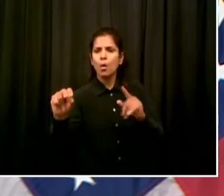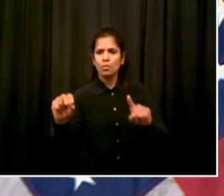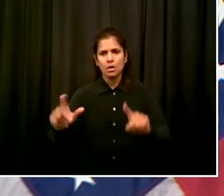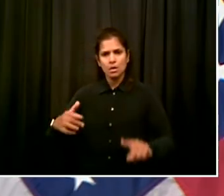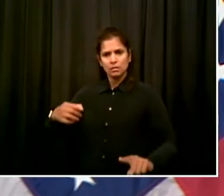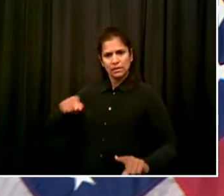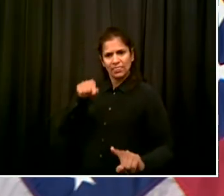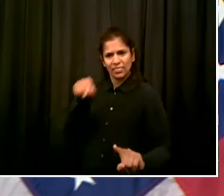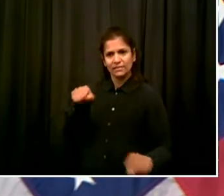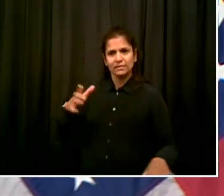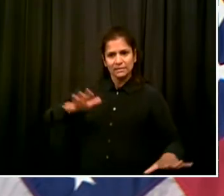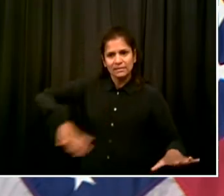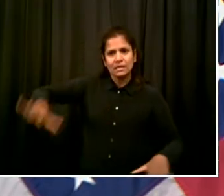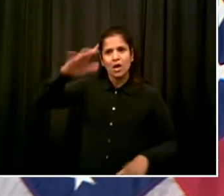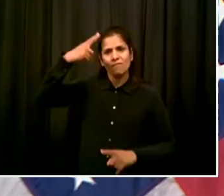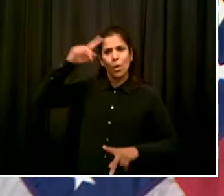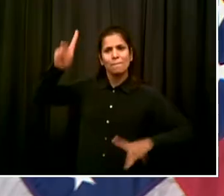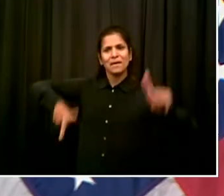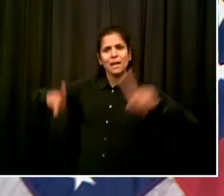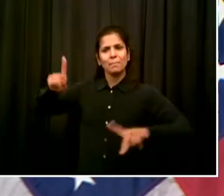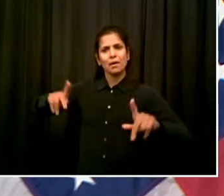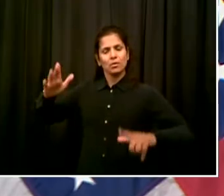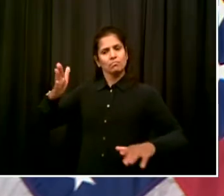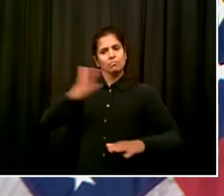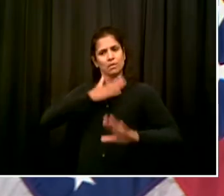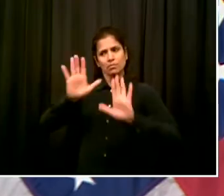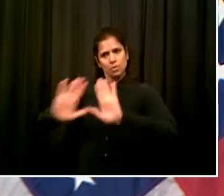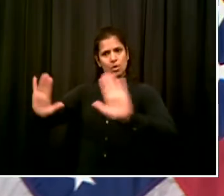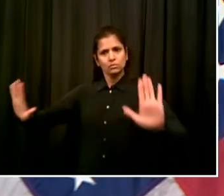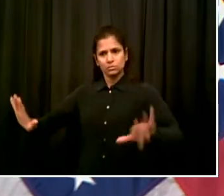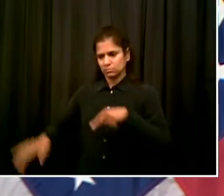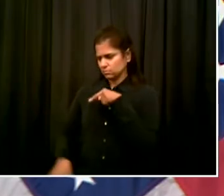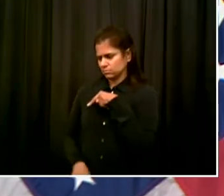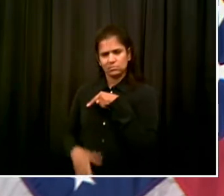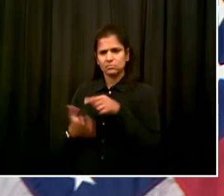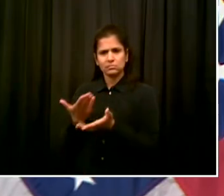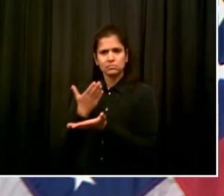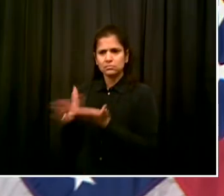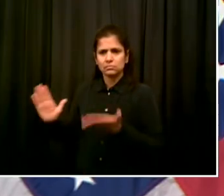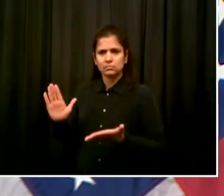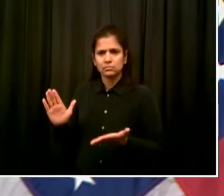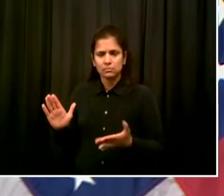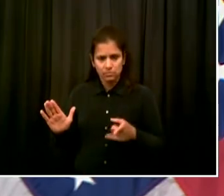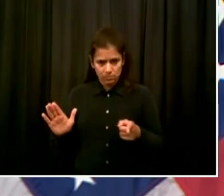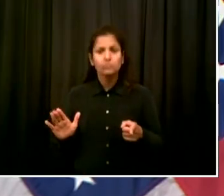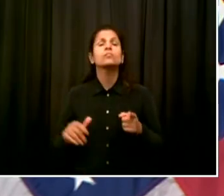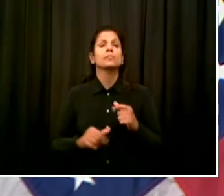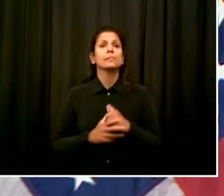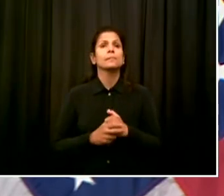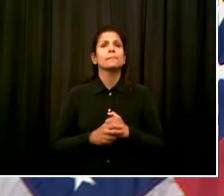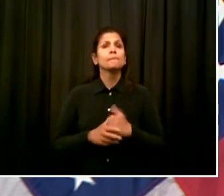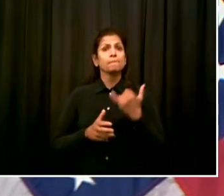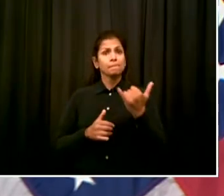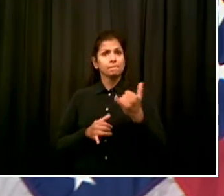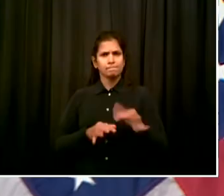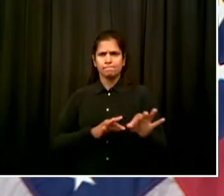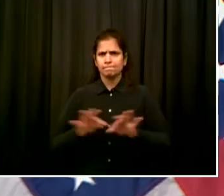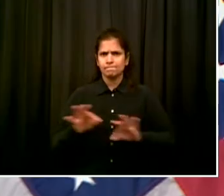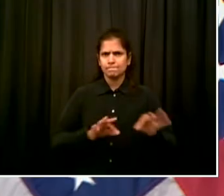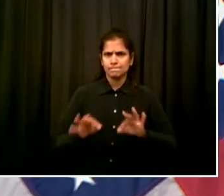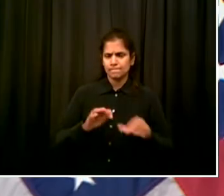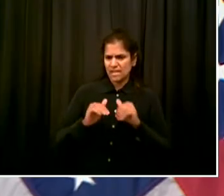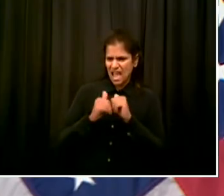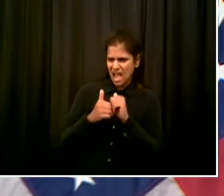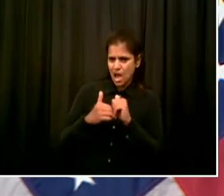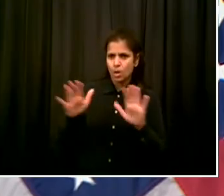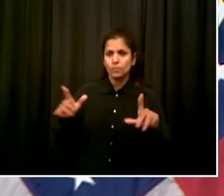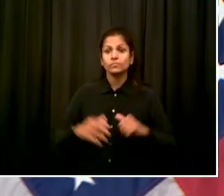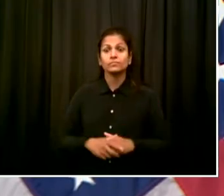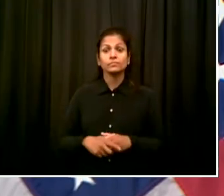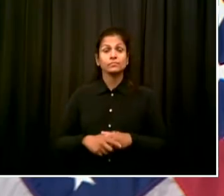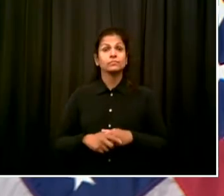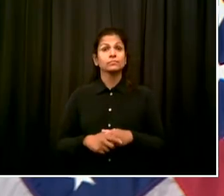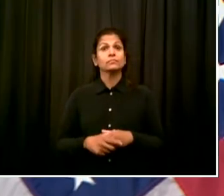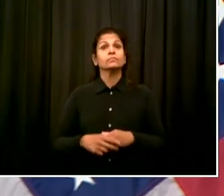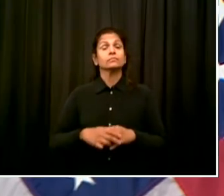INTERNALLY AND